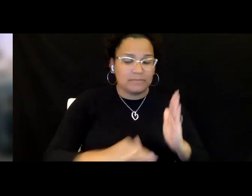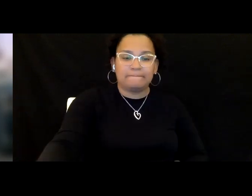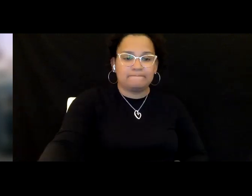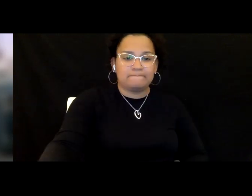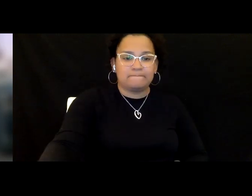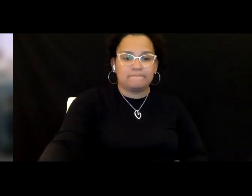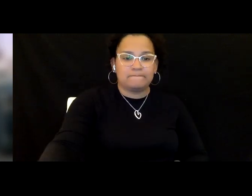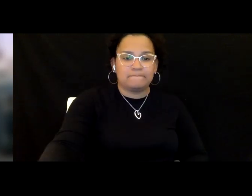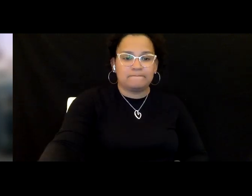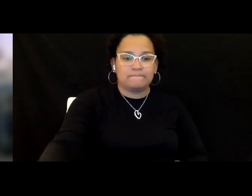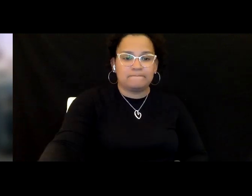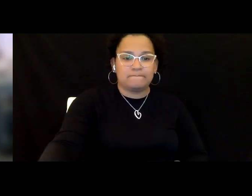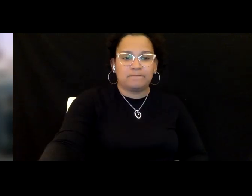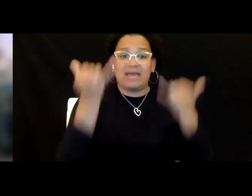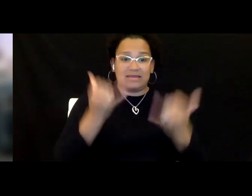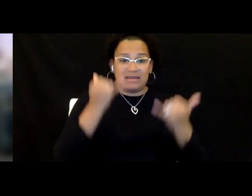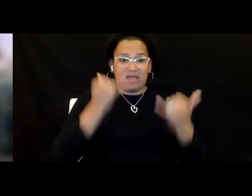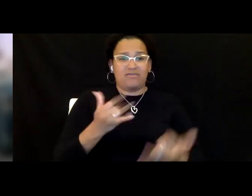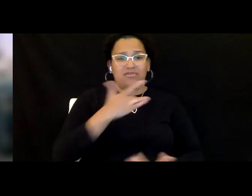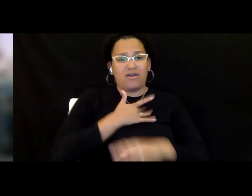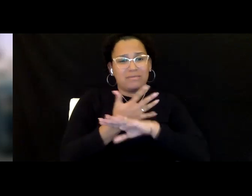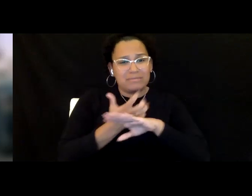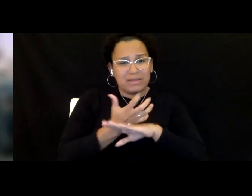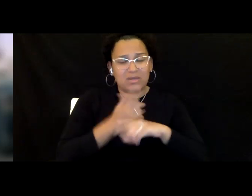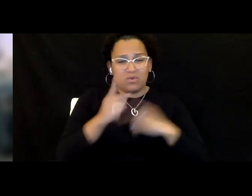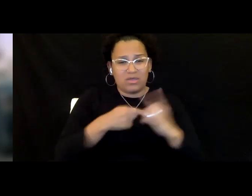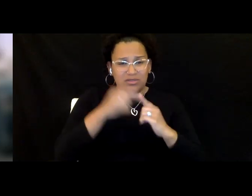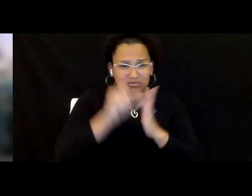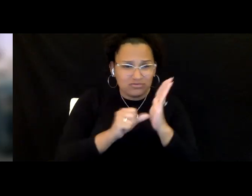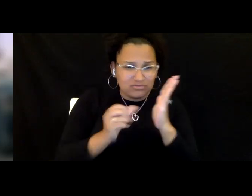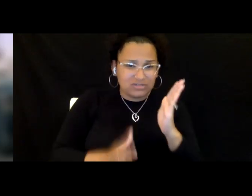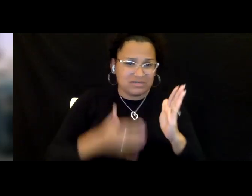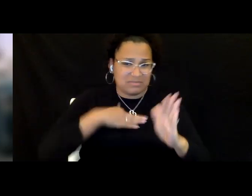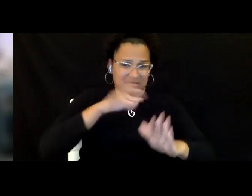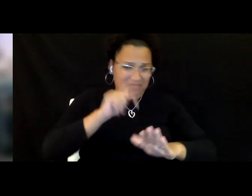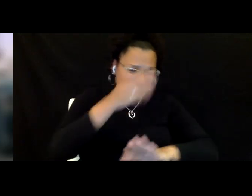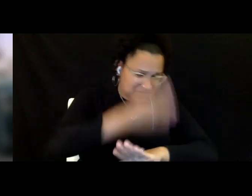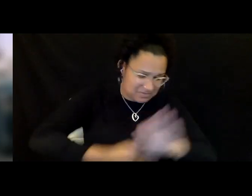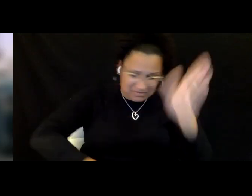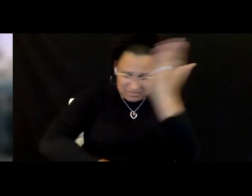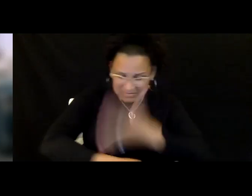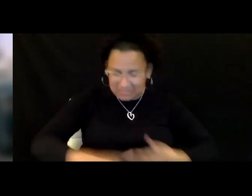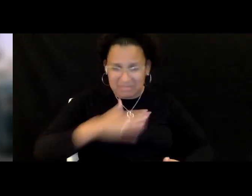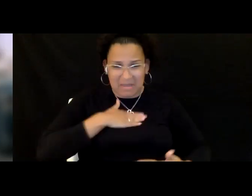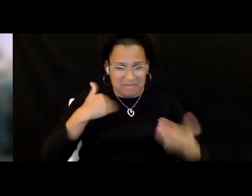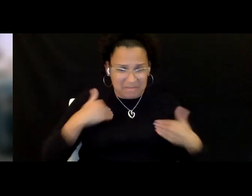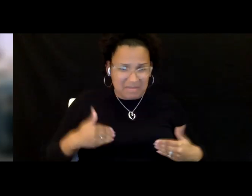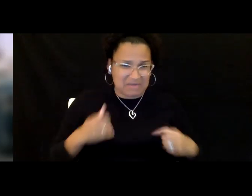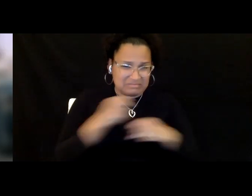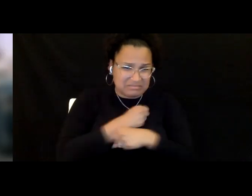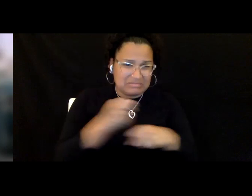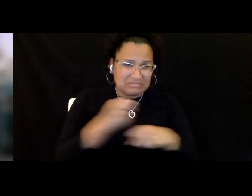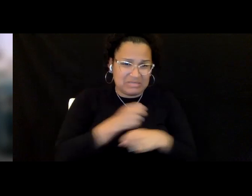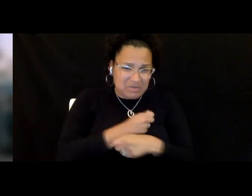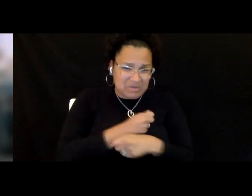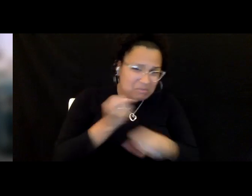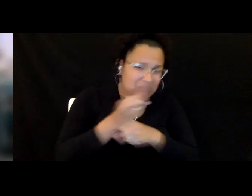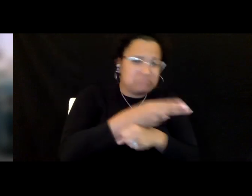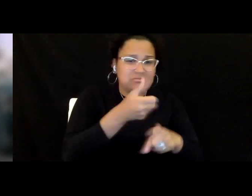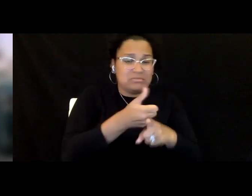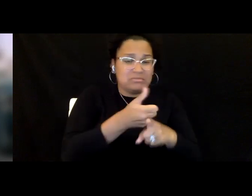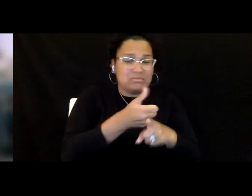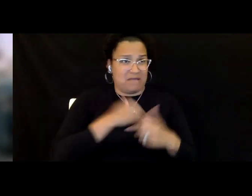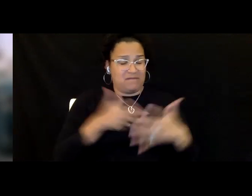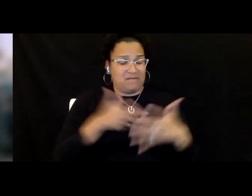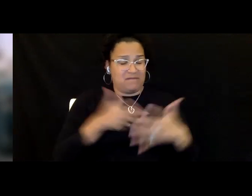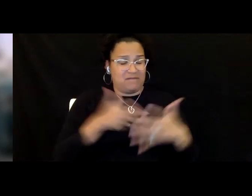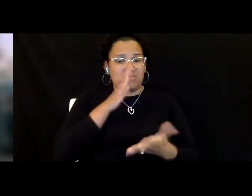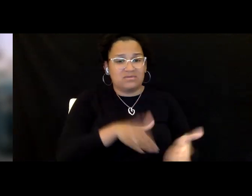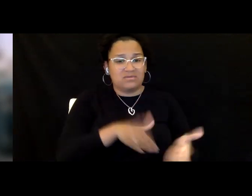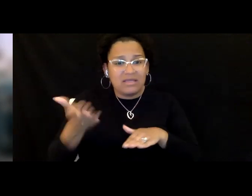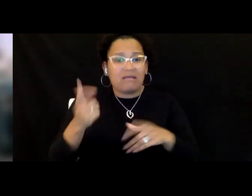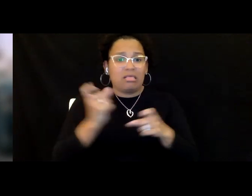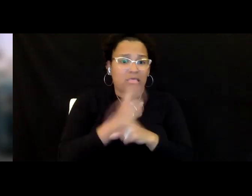Tate N. Oquendo: When the surgeons shear away feet and feet of me when my body wins the war against itself my fear is I will die there a complication that I worked and worked.